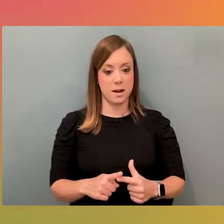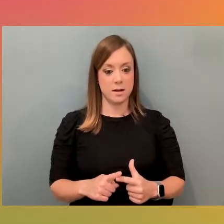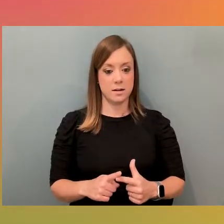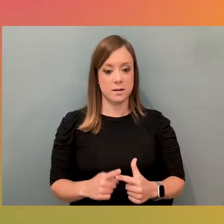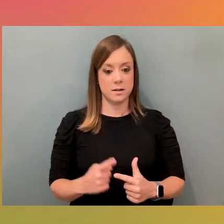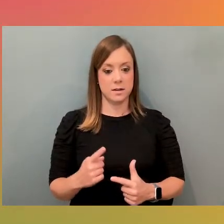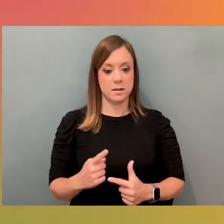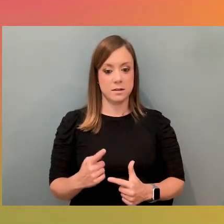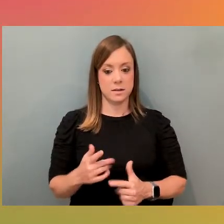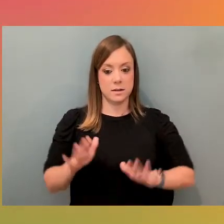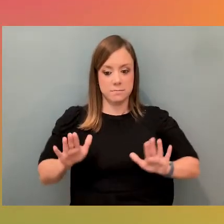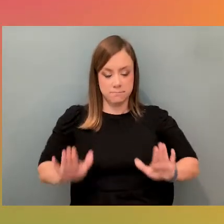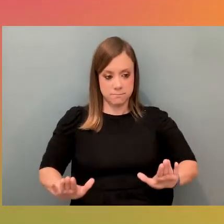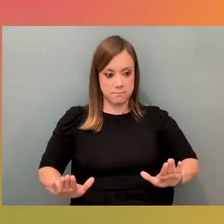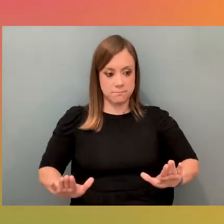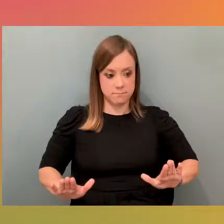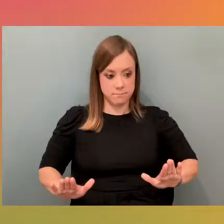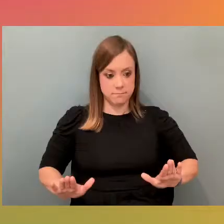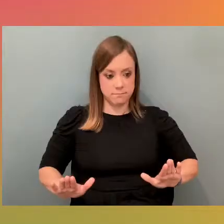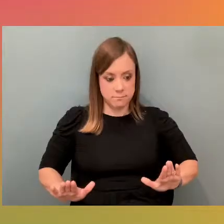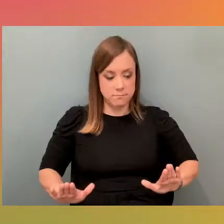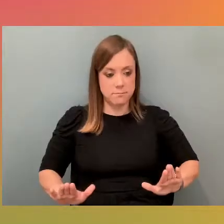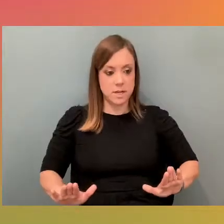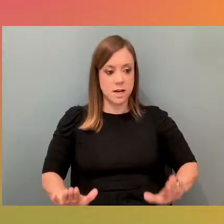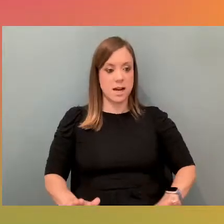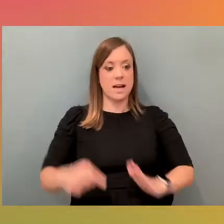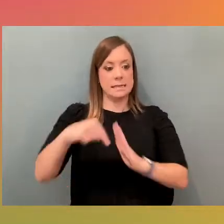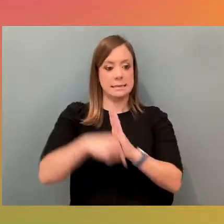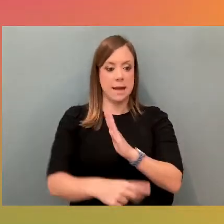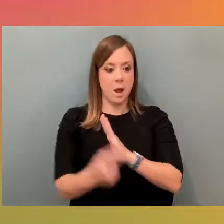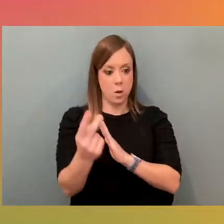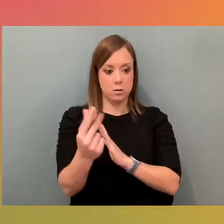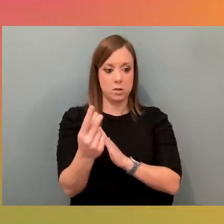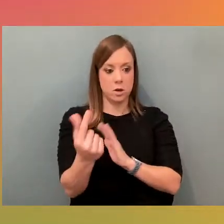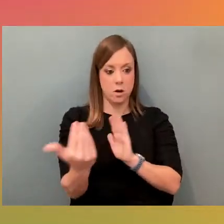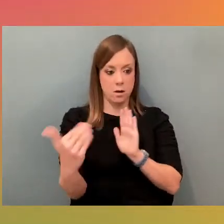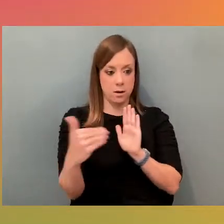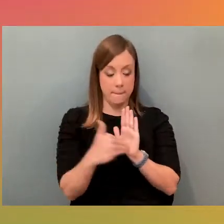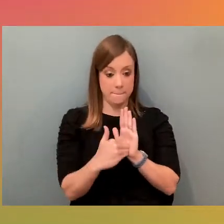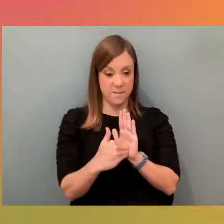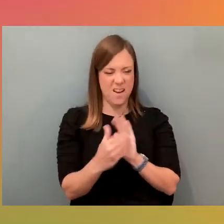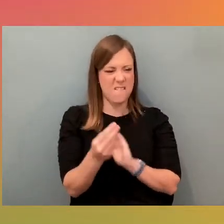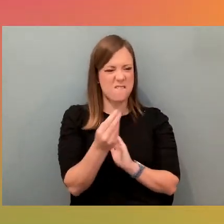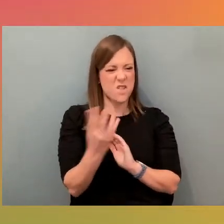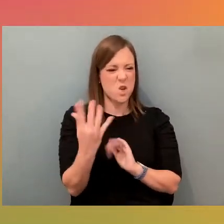AND THEN YOU ARE GOING TO BRING YOUR PALMS BY YOUR CHEST AND MAKE YOUR WAY INTO YOUR